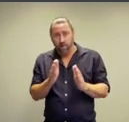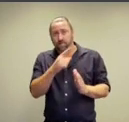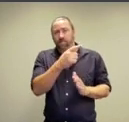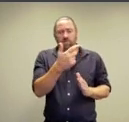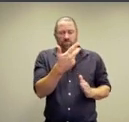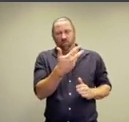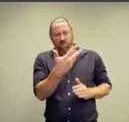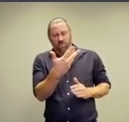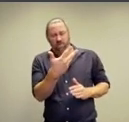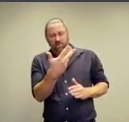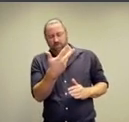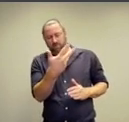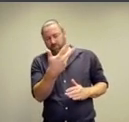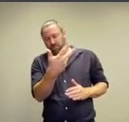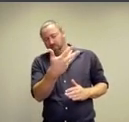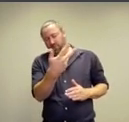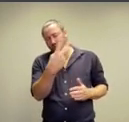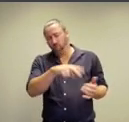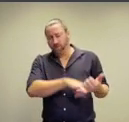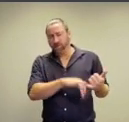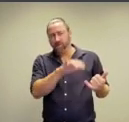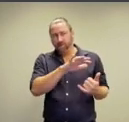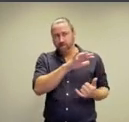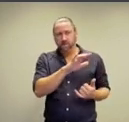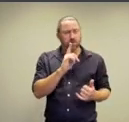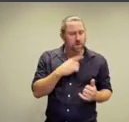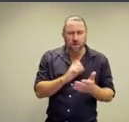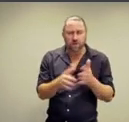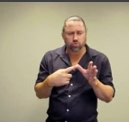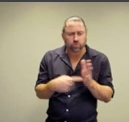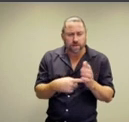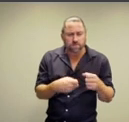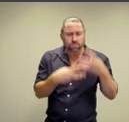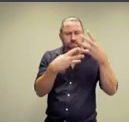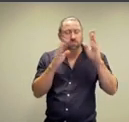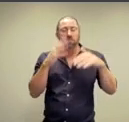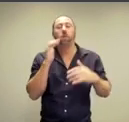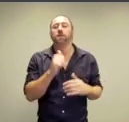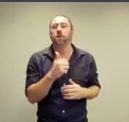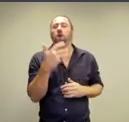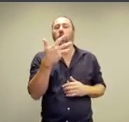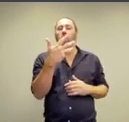this use in the early 20th century. Sorry, I’m just going to open my chat